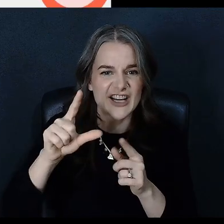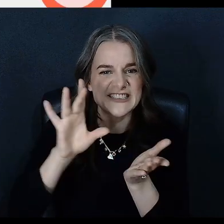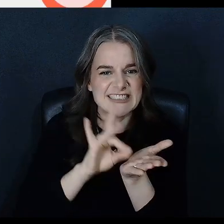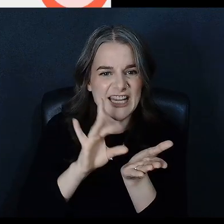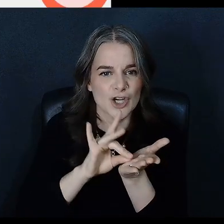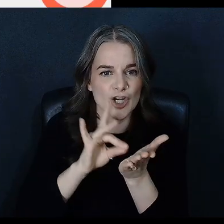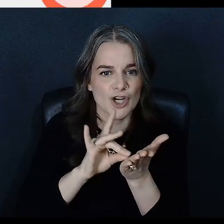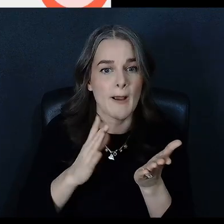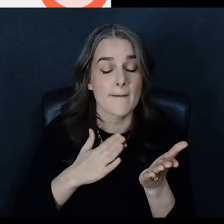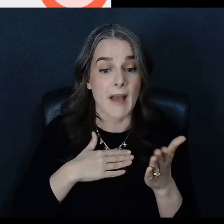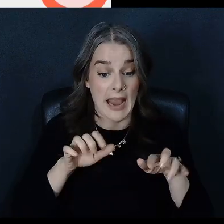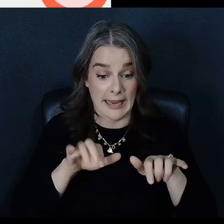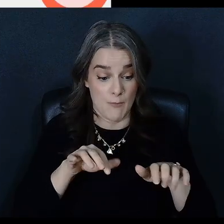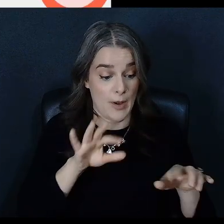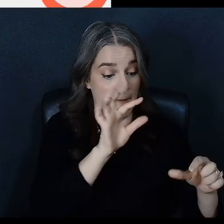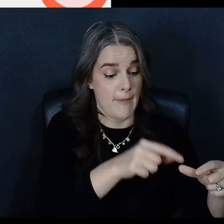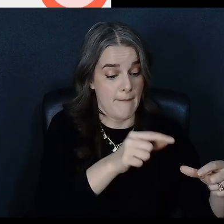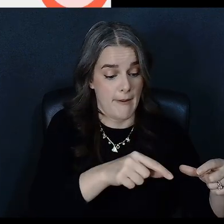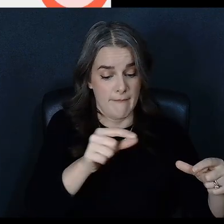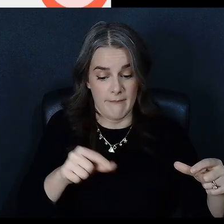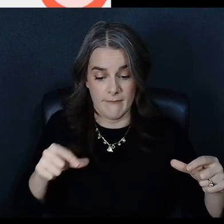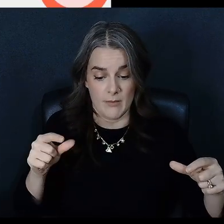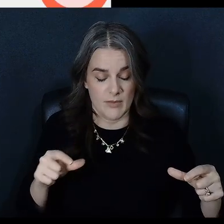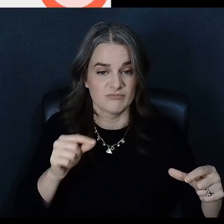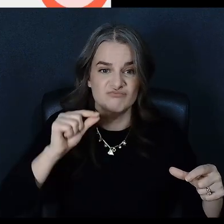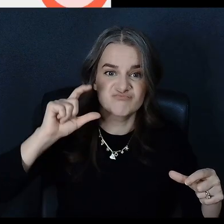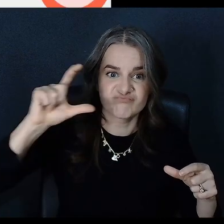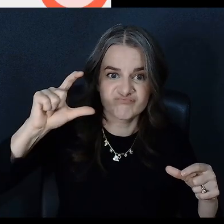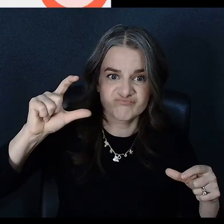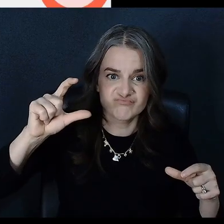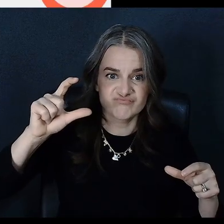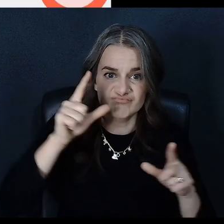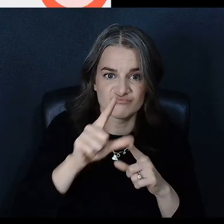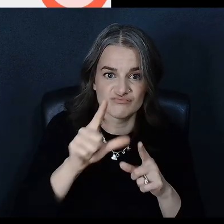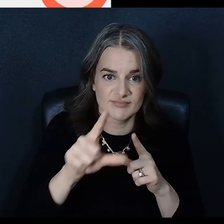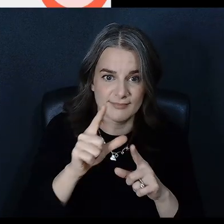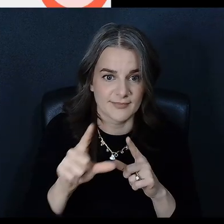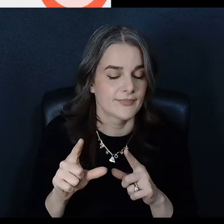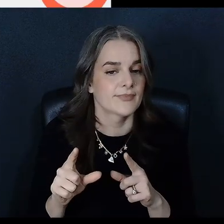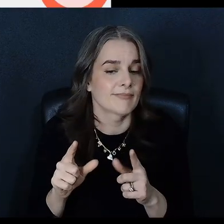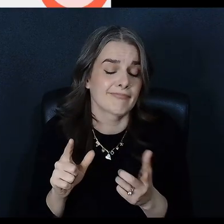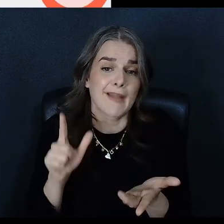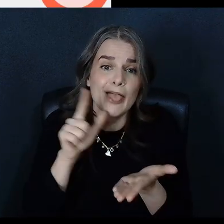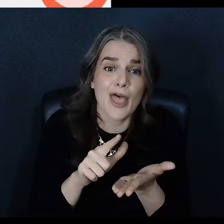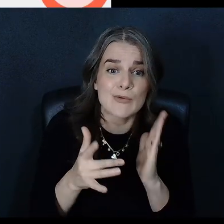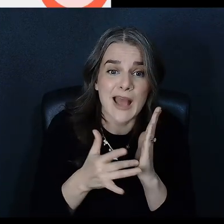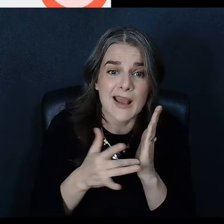It doesn't require anything. Sure, I have to buy something, but there's no technology there. You can get those in different colors,